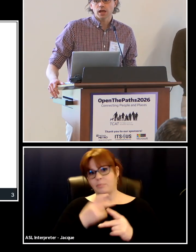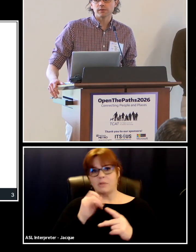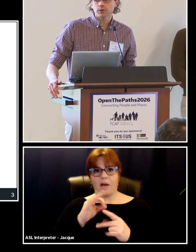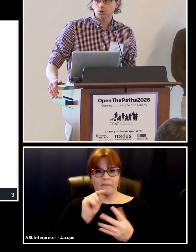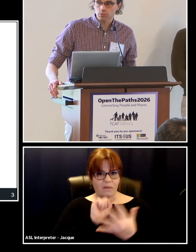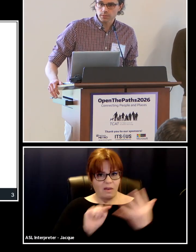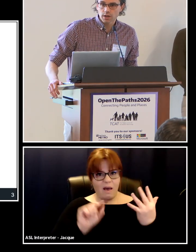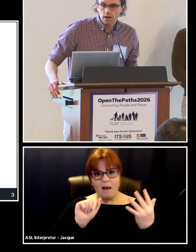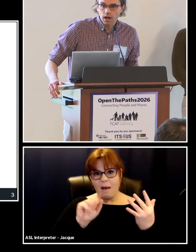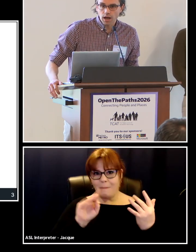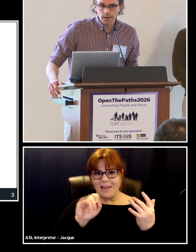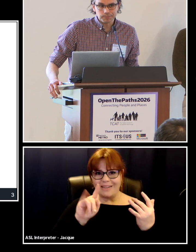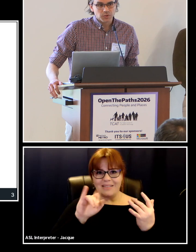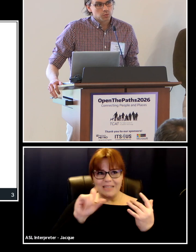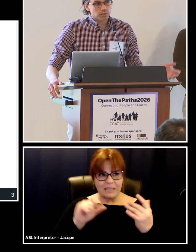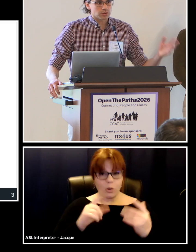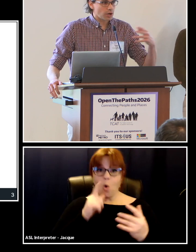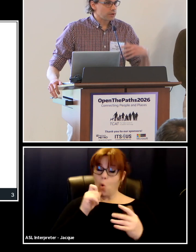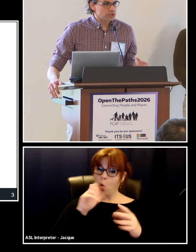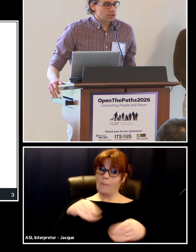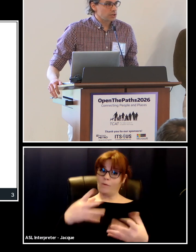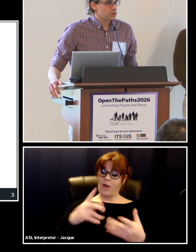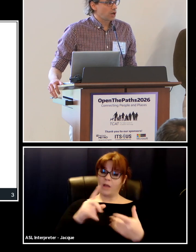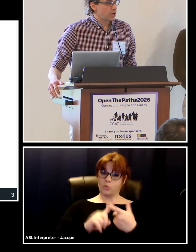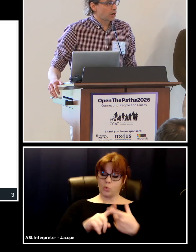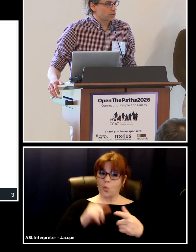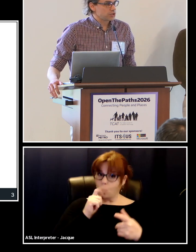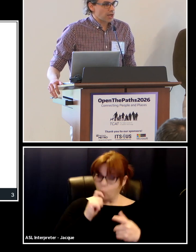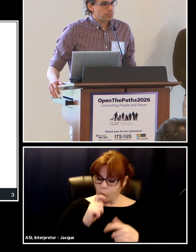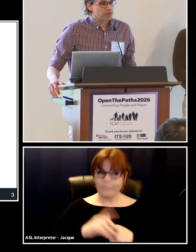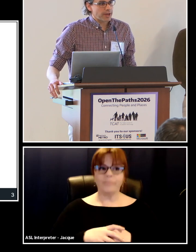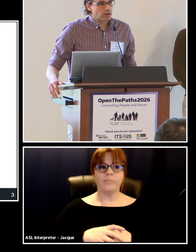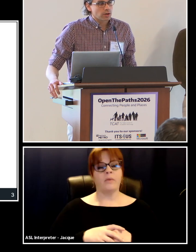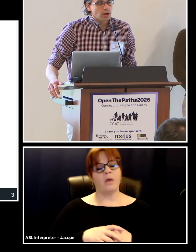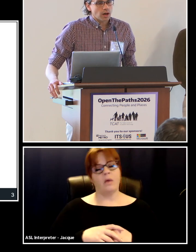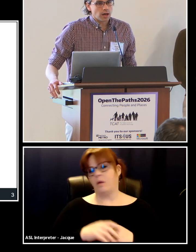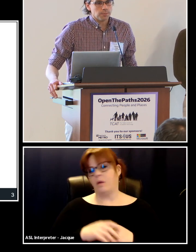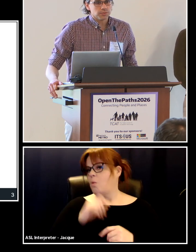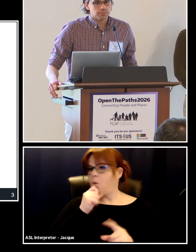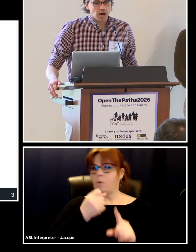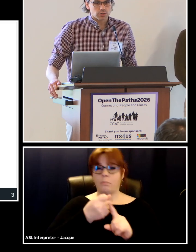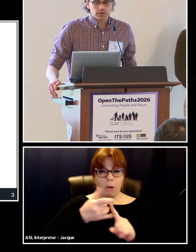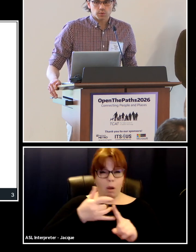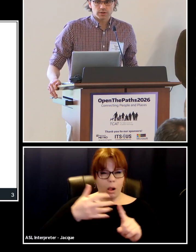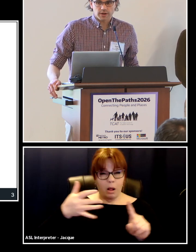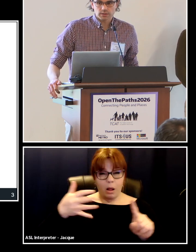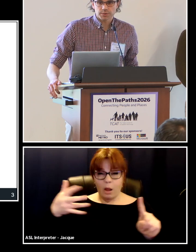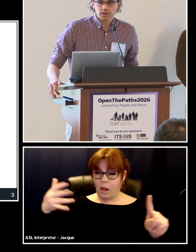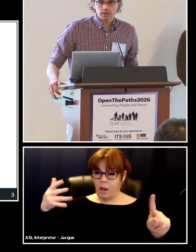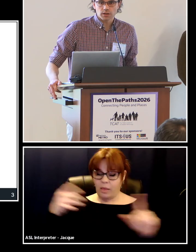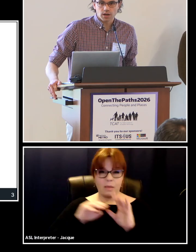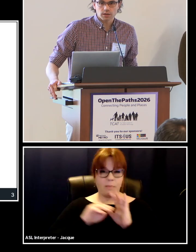and for whom. Um we won't go into uh all the depth about um the model that we're developing along